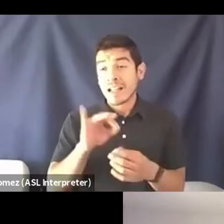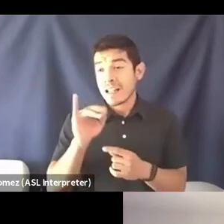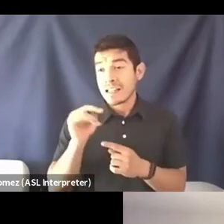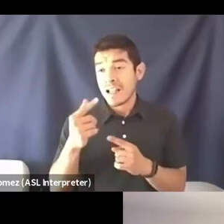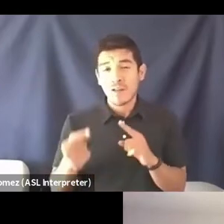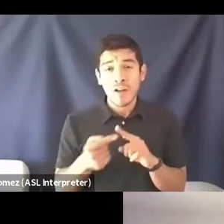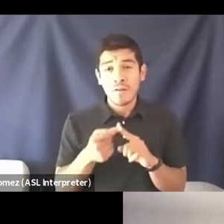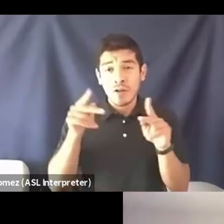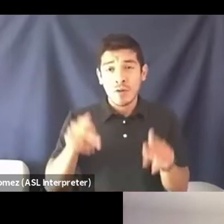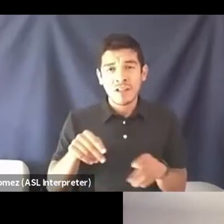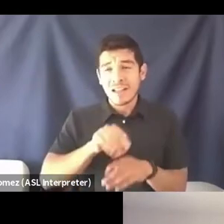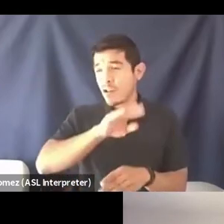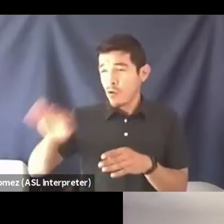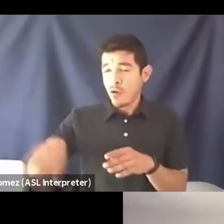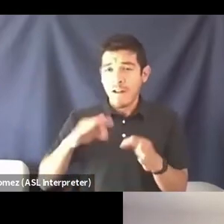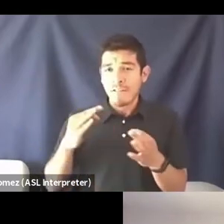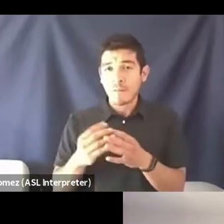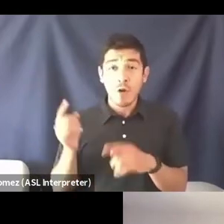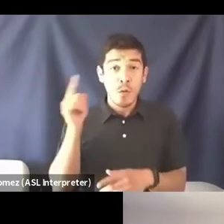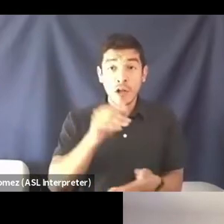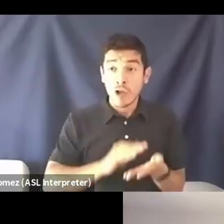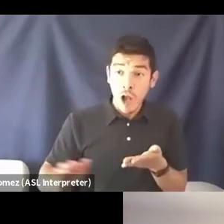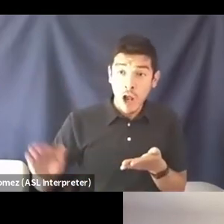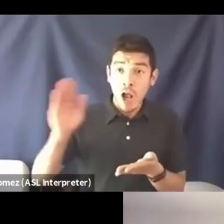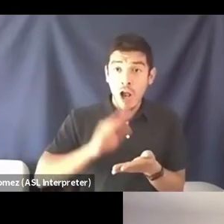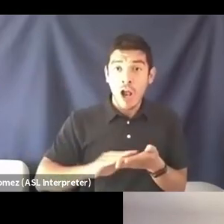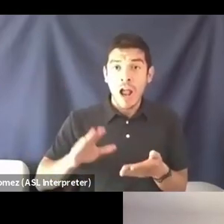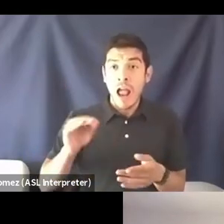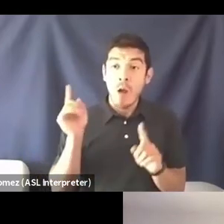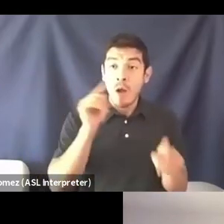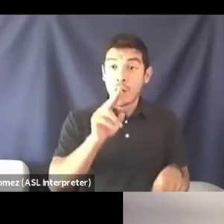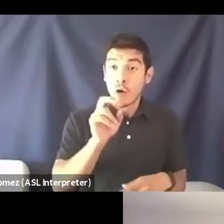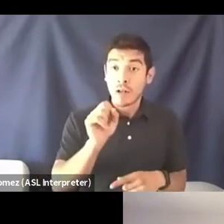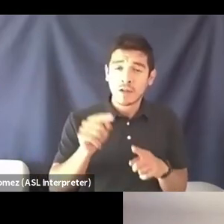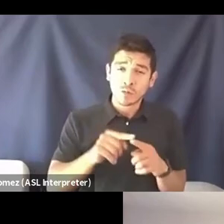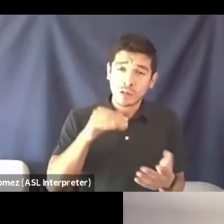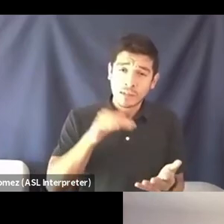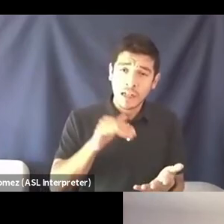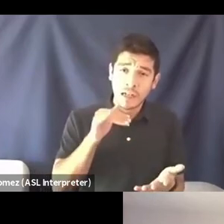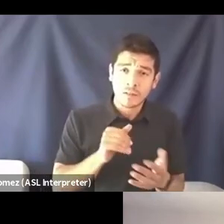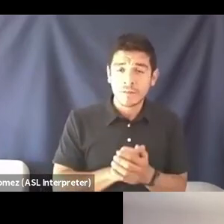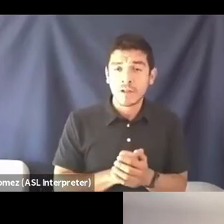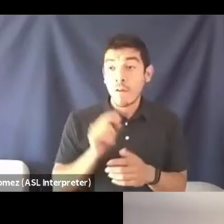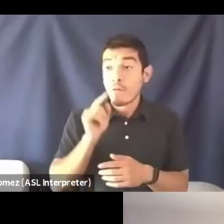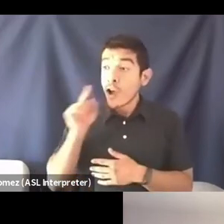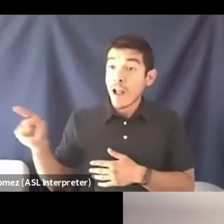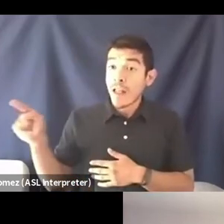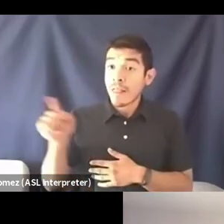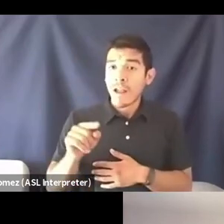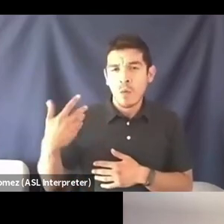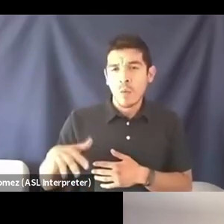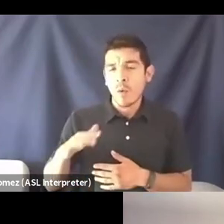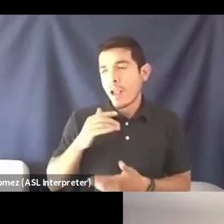in the whole family who went to college and eventually came to the US to study. So for them that would be something helpful. But to be honest